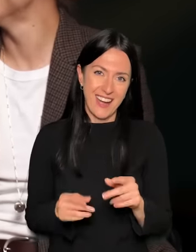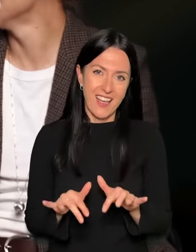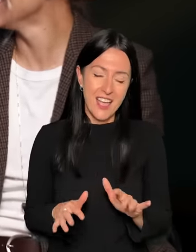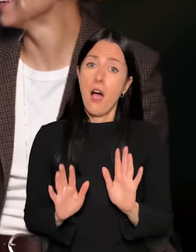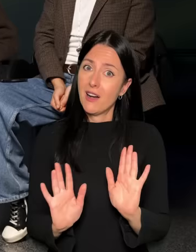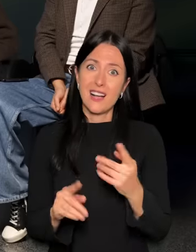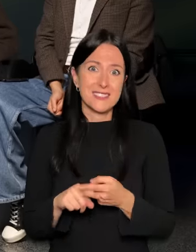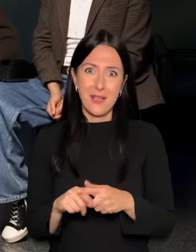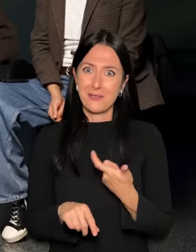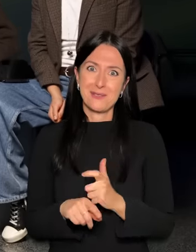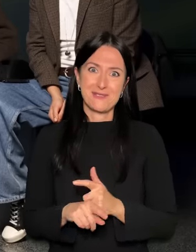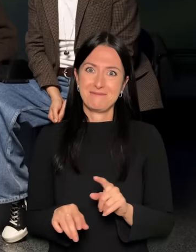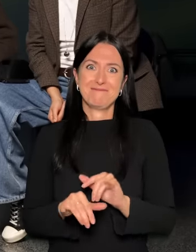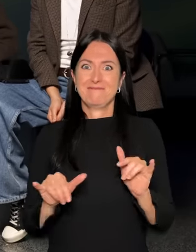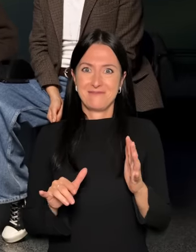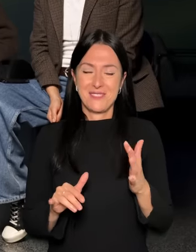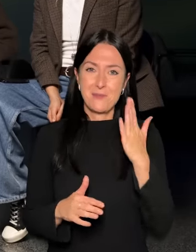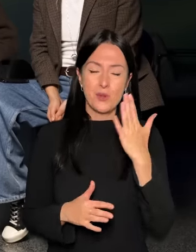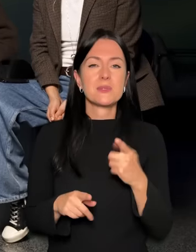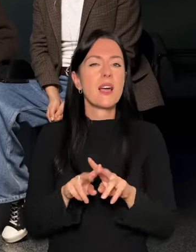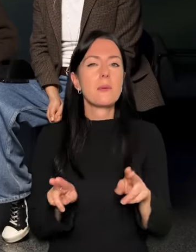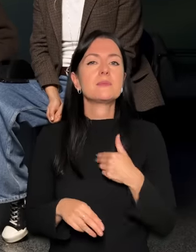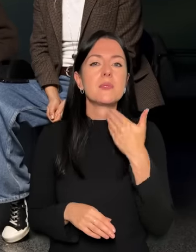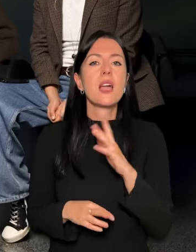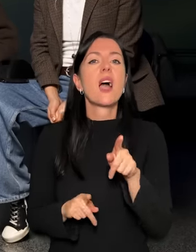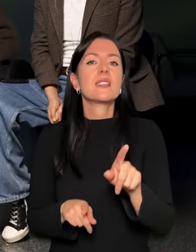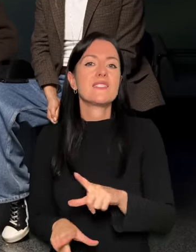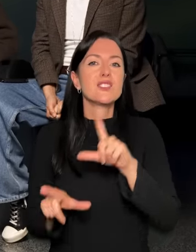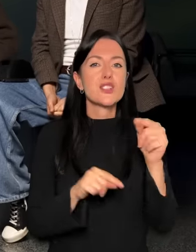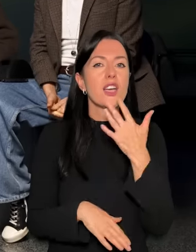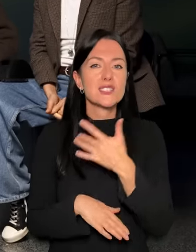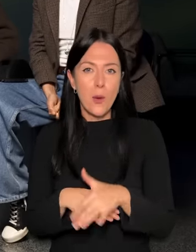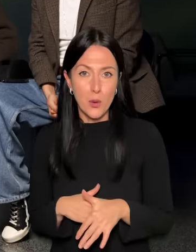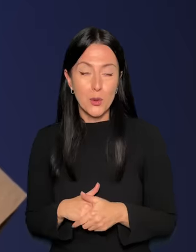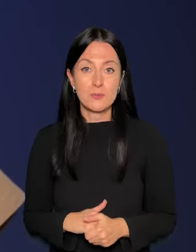That's too radical. It's like when people ask me how I travel abroad.